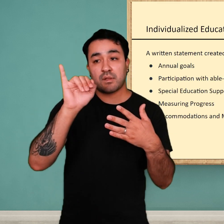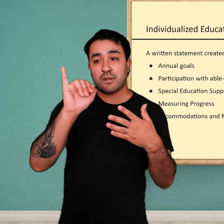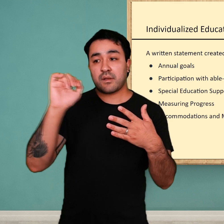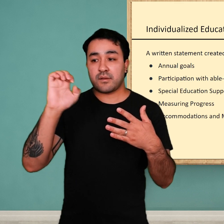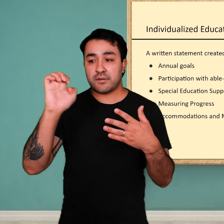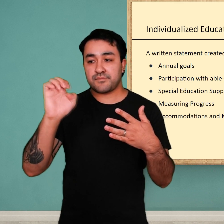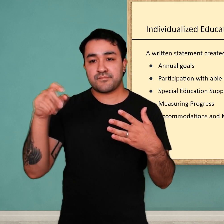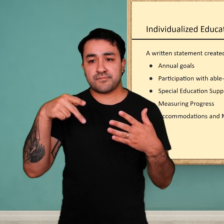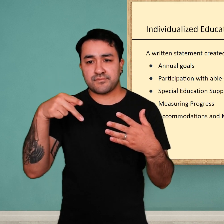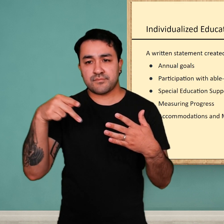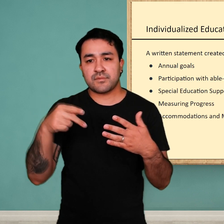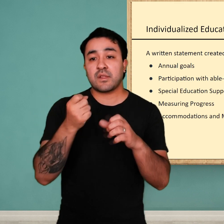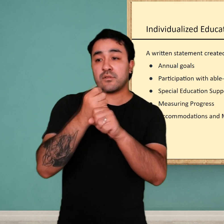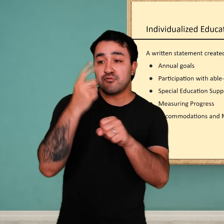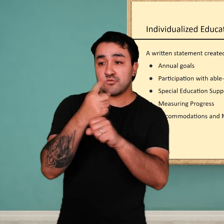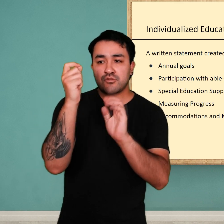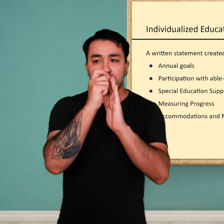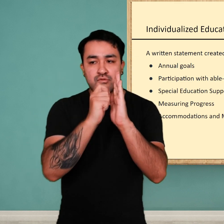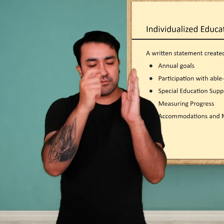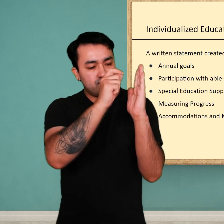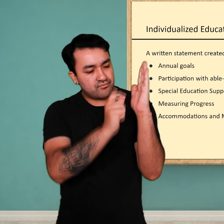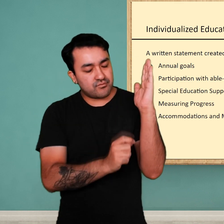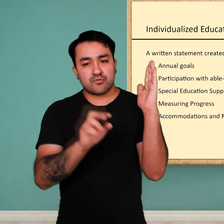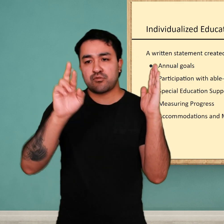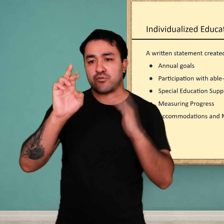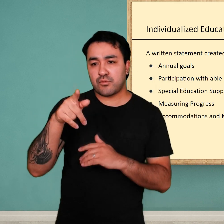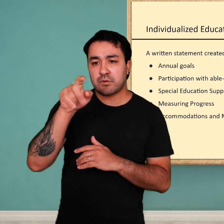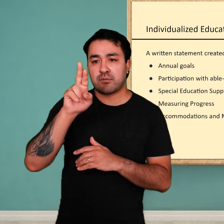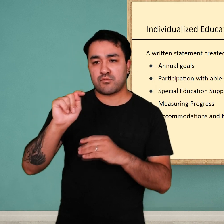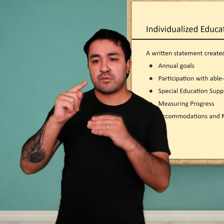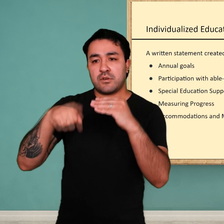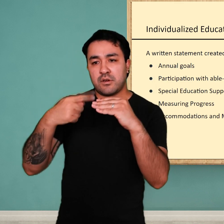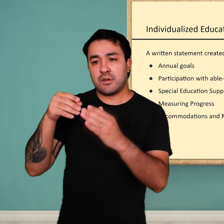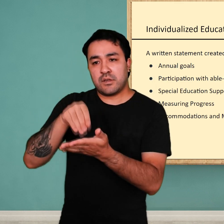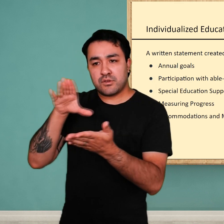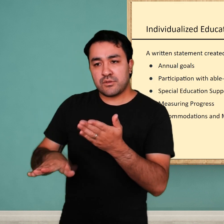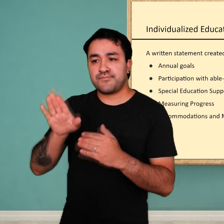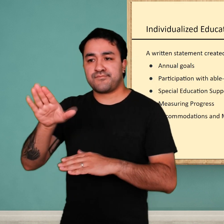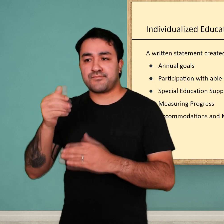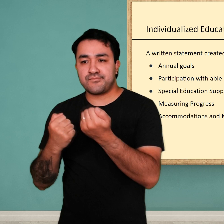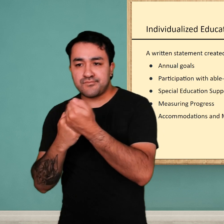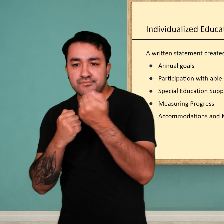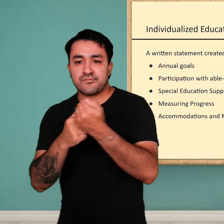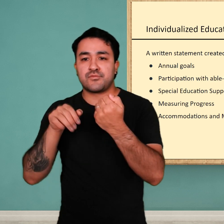An individualized Education Program or IEP is an annual written statement created for students